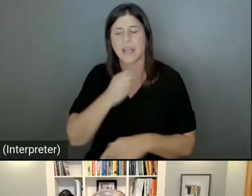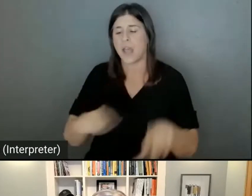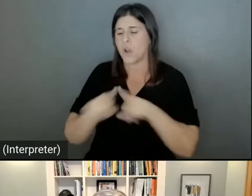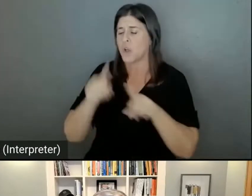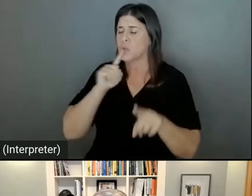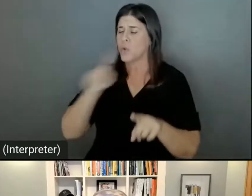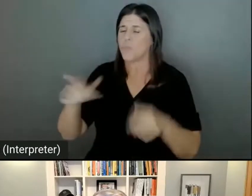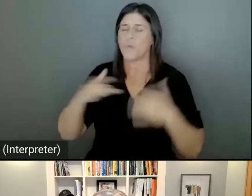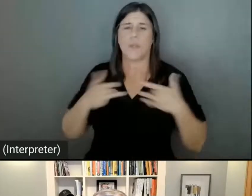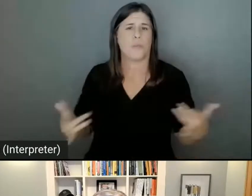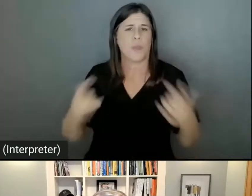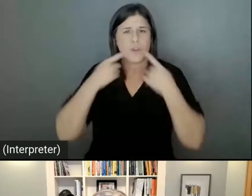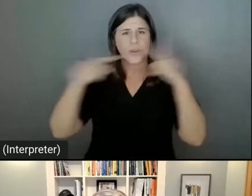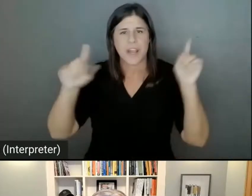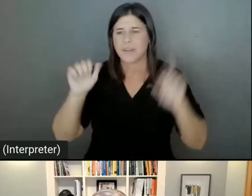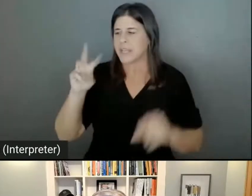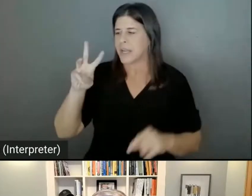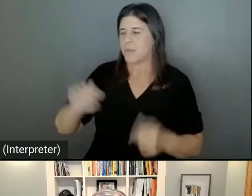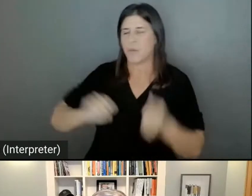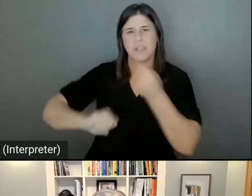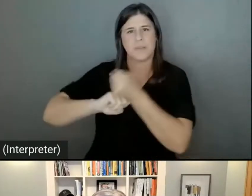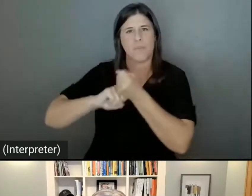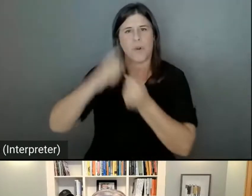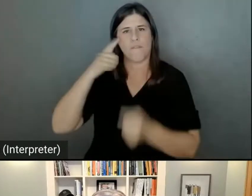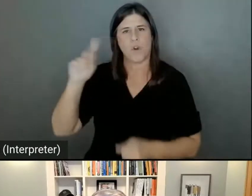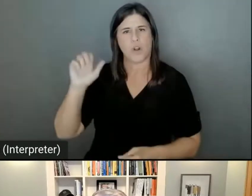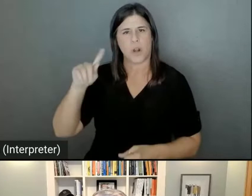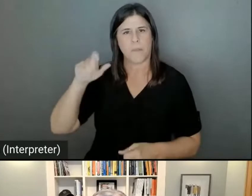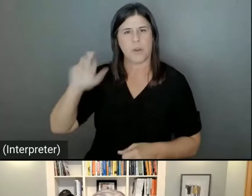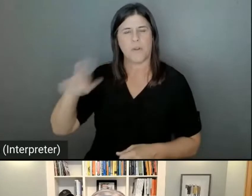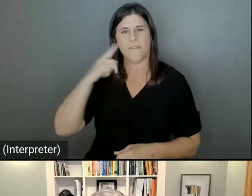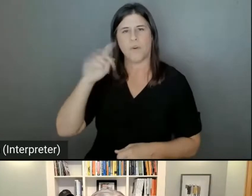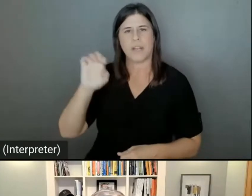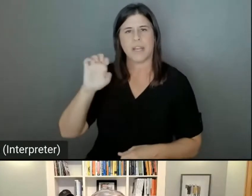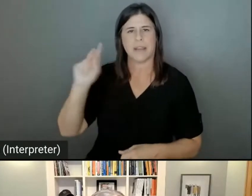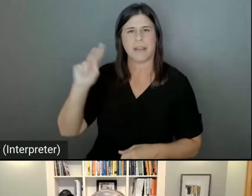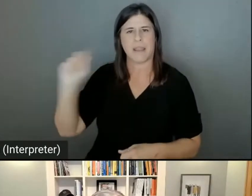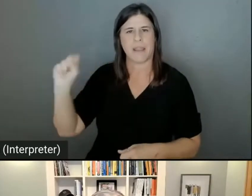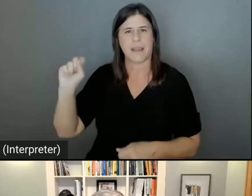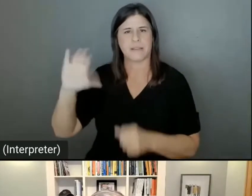AWS support for Karpenter in EKS clusters. Wow. Okay.